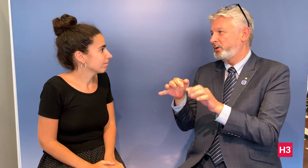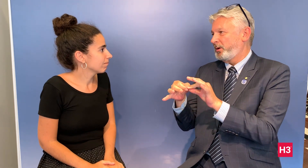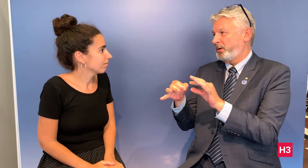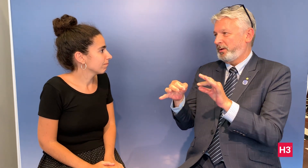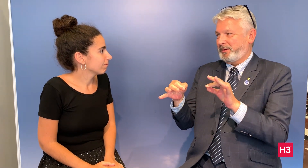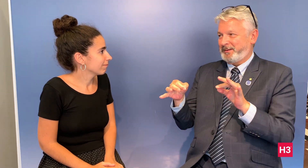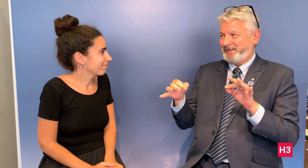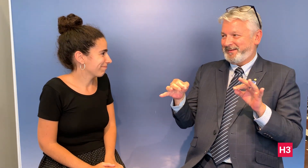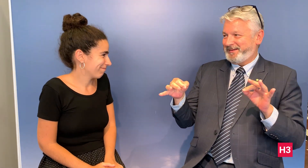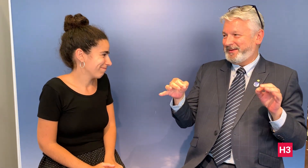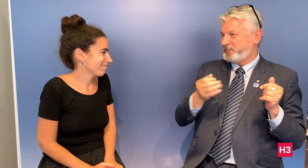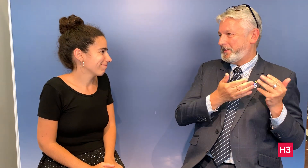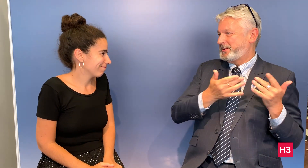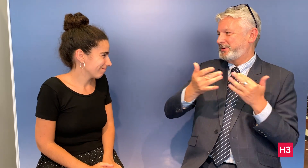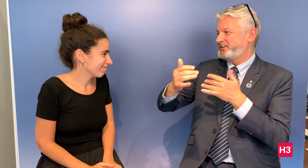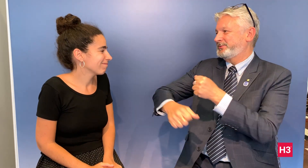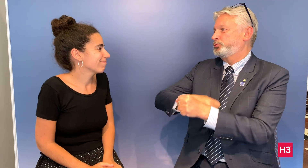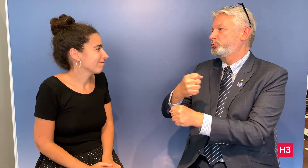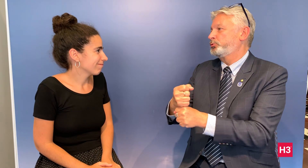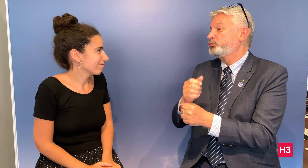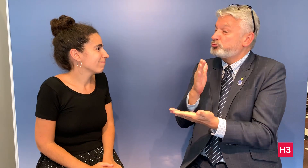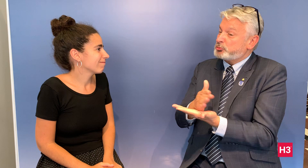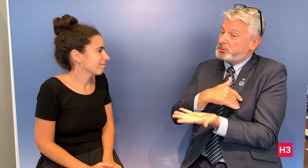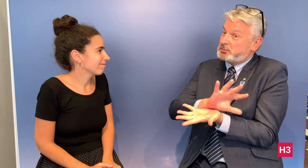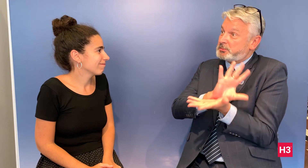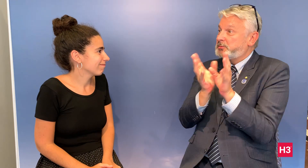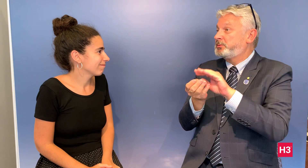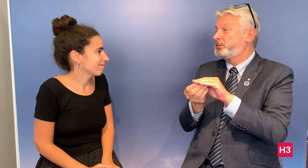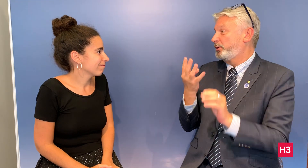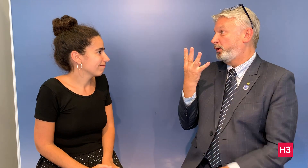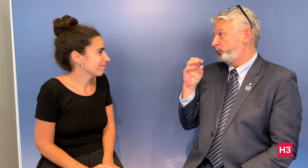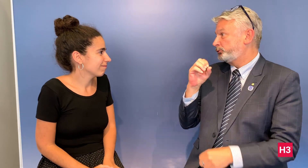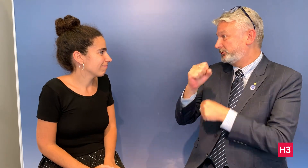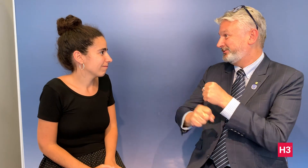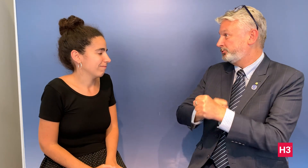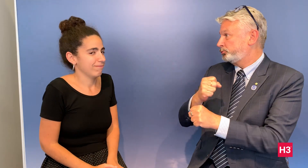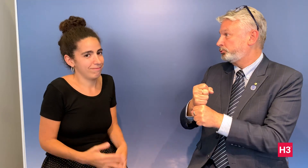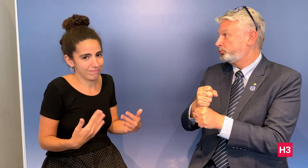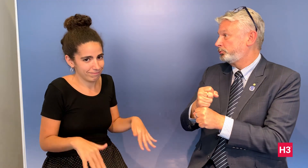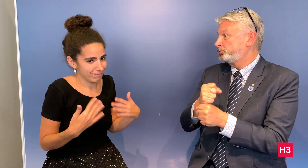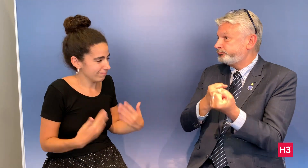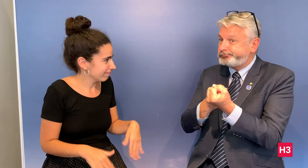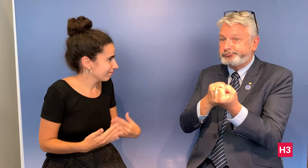In fact, I have served and supported WFD almost 40 years in different ways.